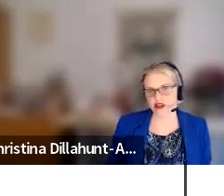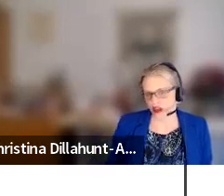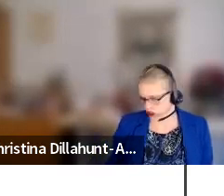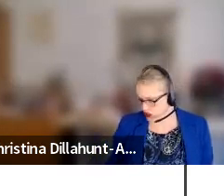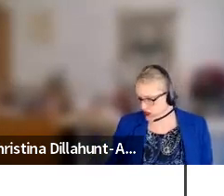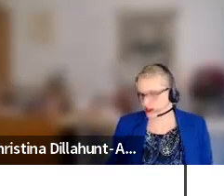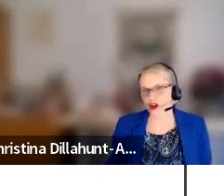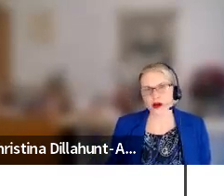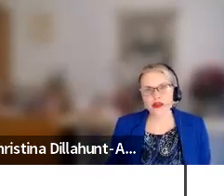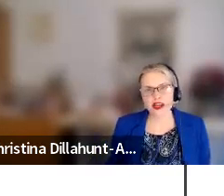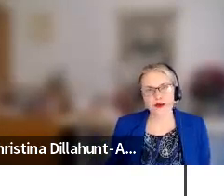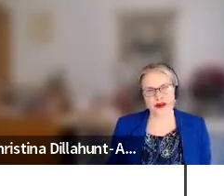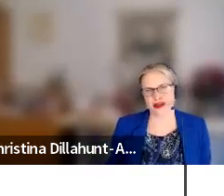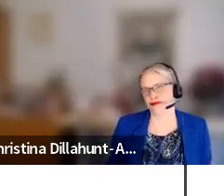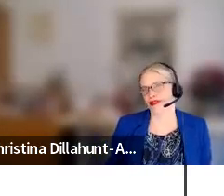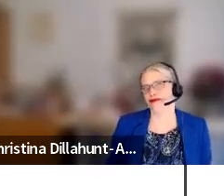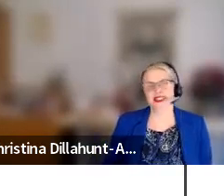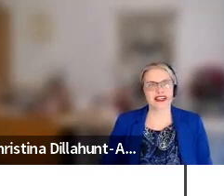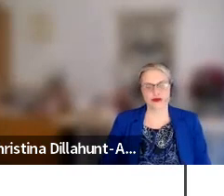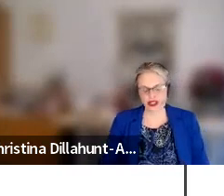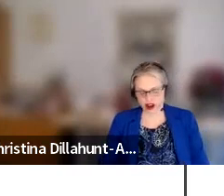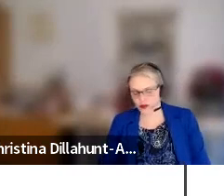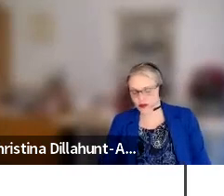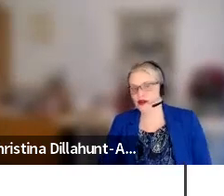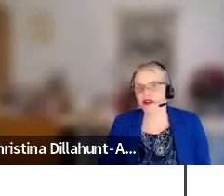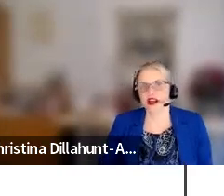There used to be something called 'pumpkin head' where they would, it's really awful,